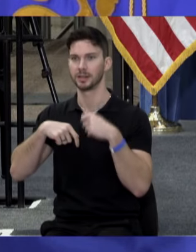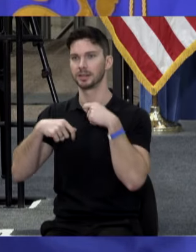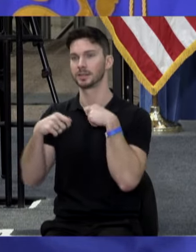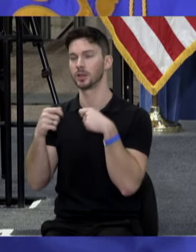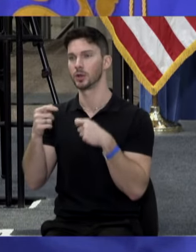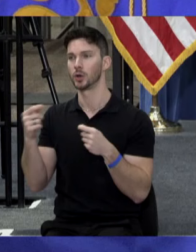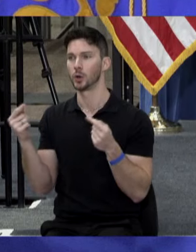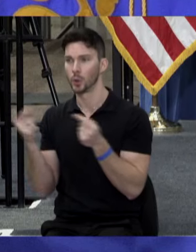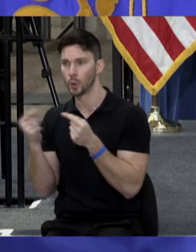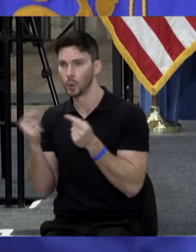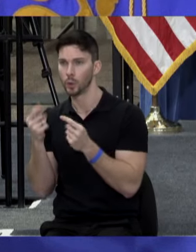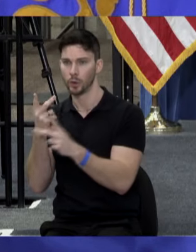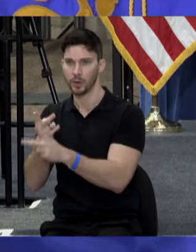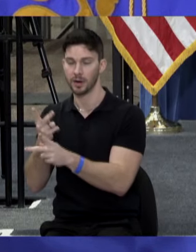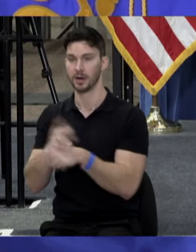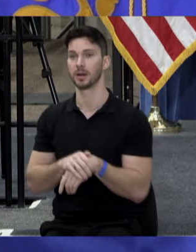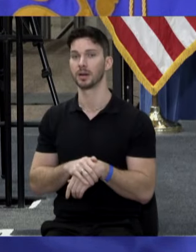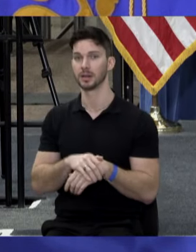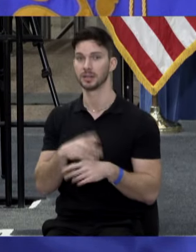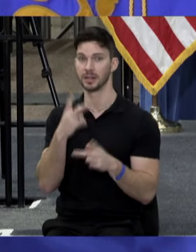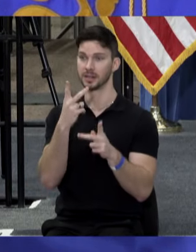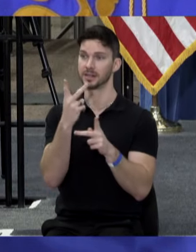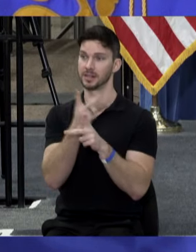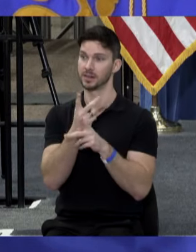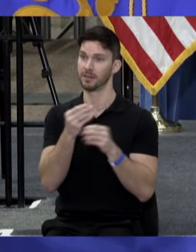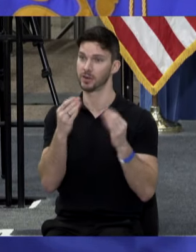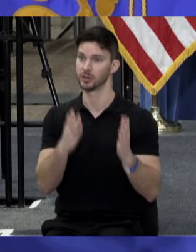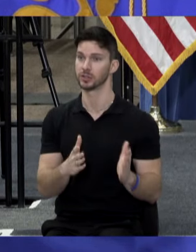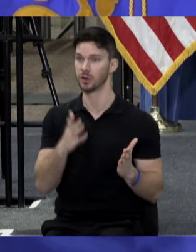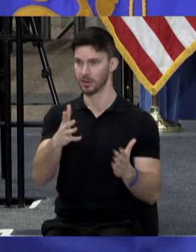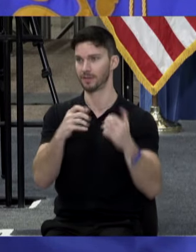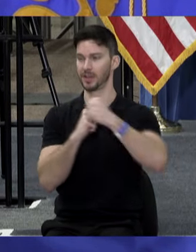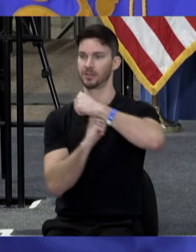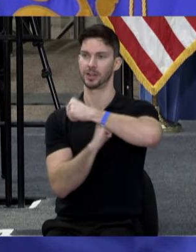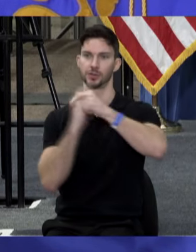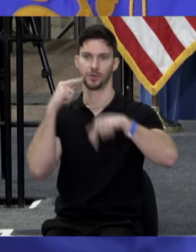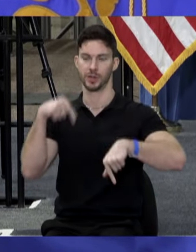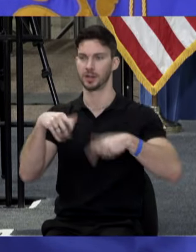Caregivers are the foundations of America's health care system. Without them our hospitals,